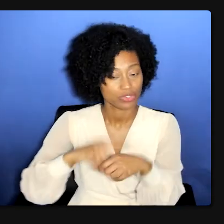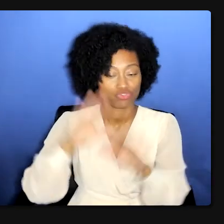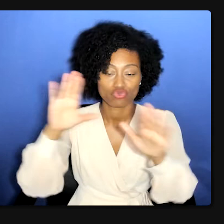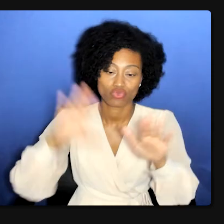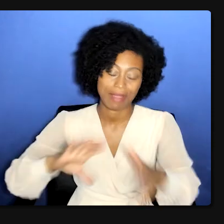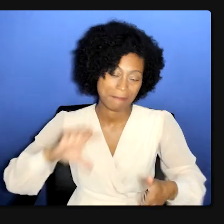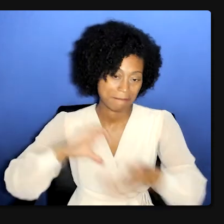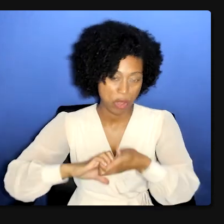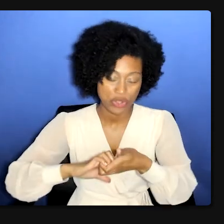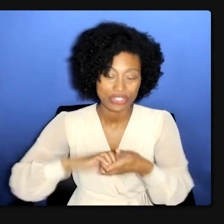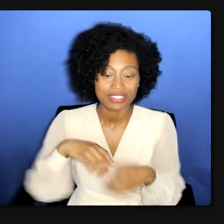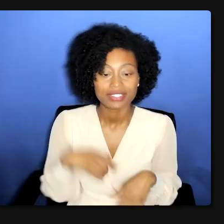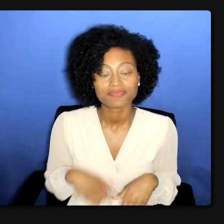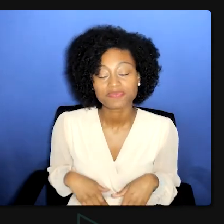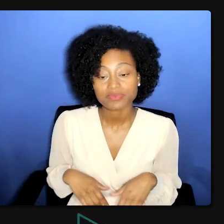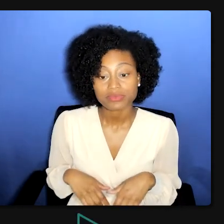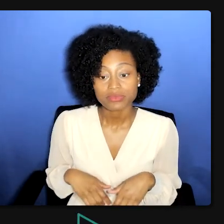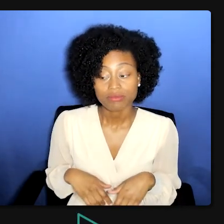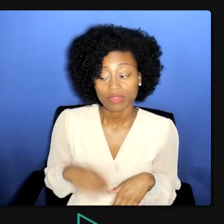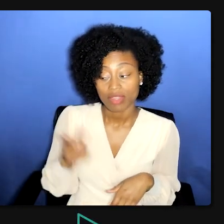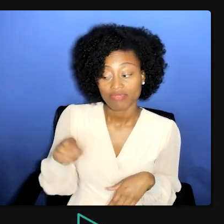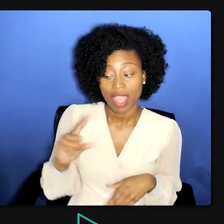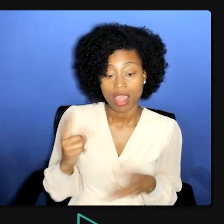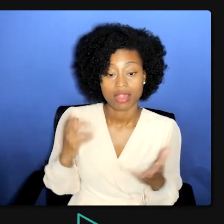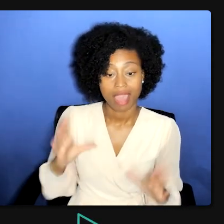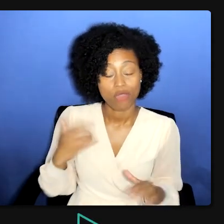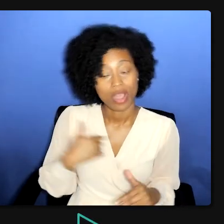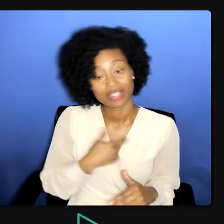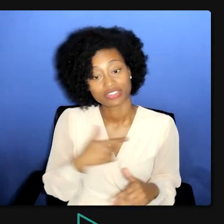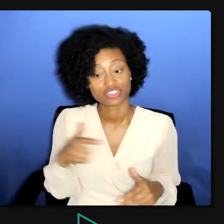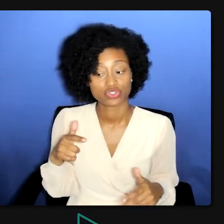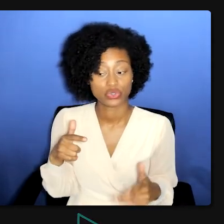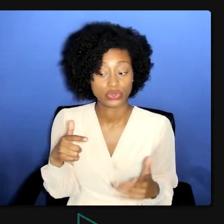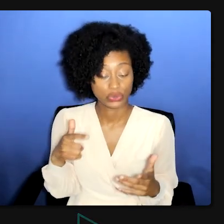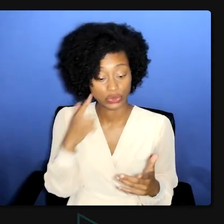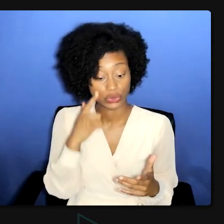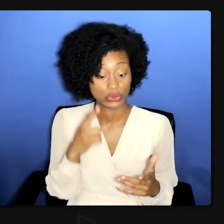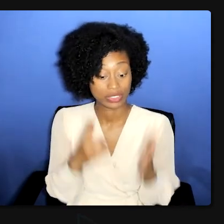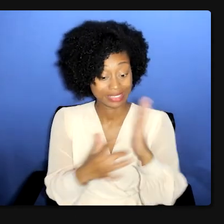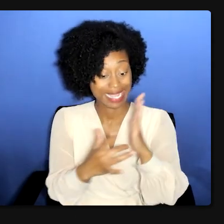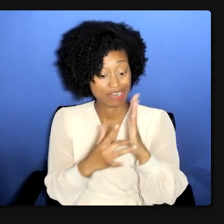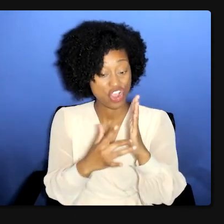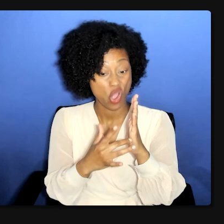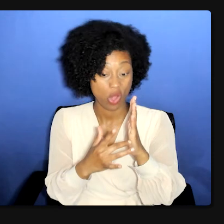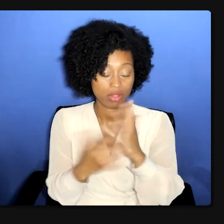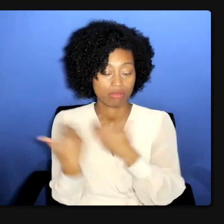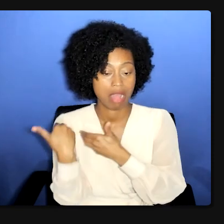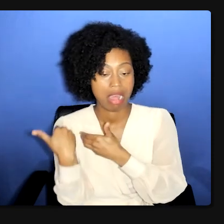they've been a really great partner. They allow us to take a lot of the technical lifting